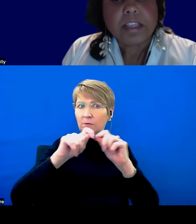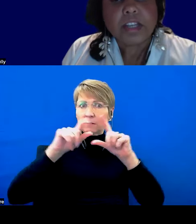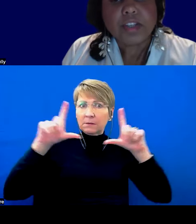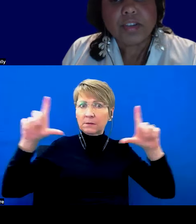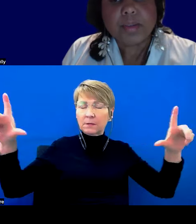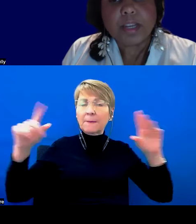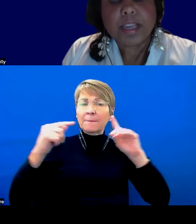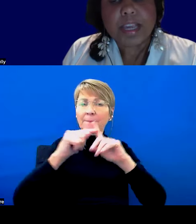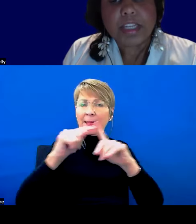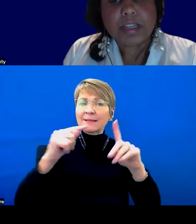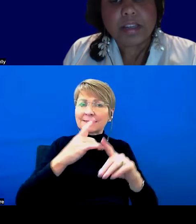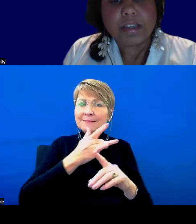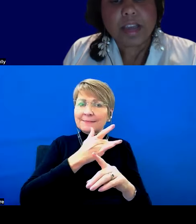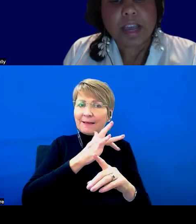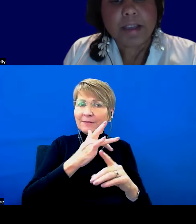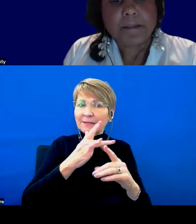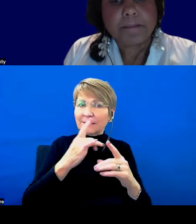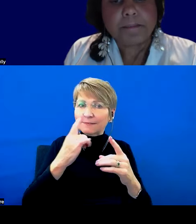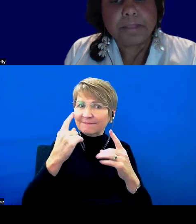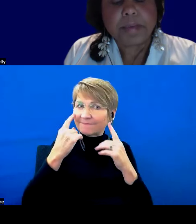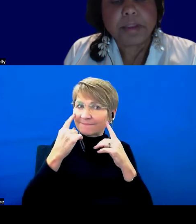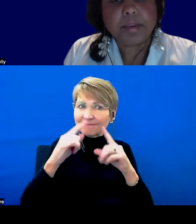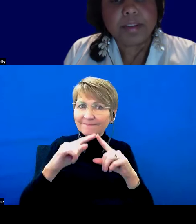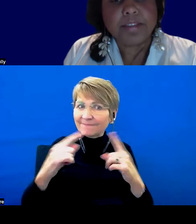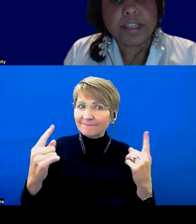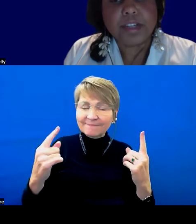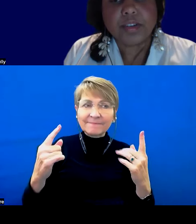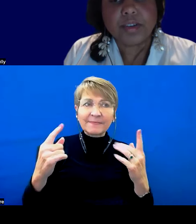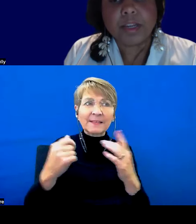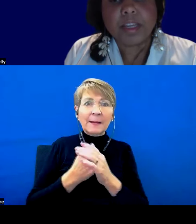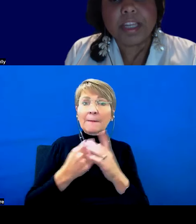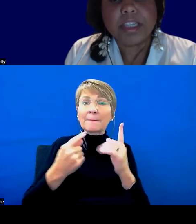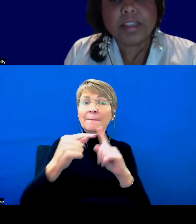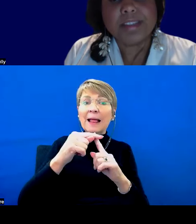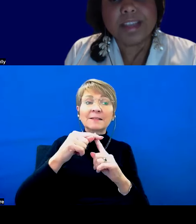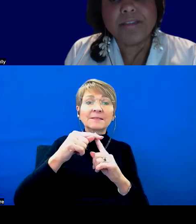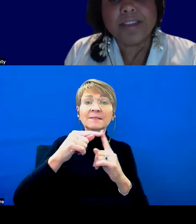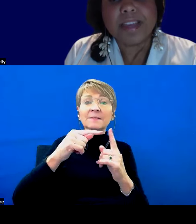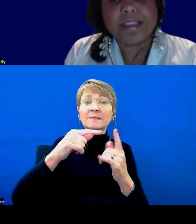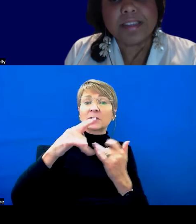social communication. It will affect social communication so seeing faces,